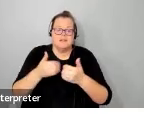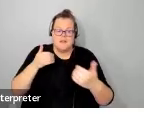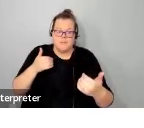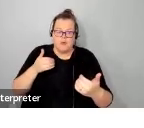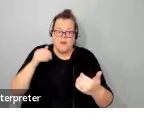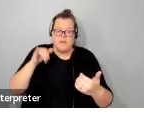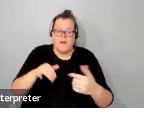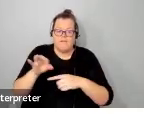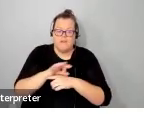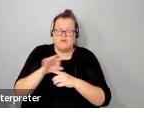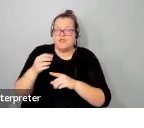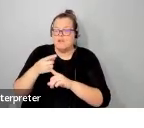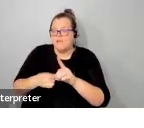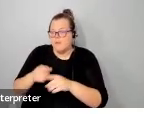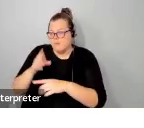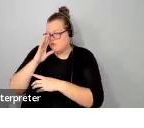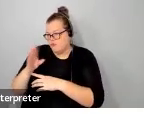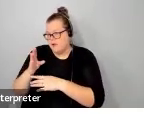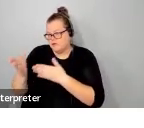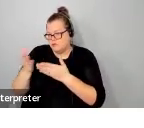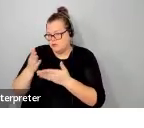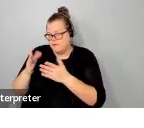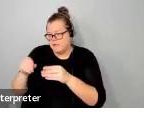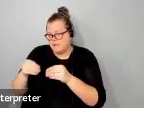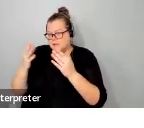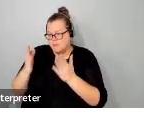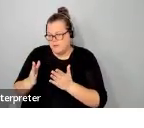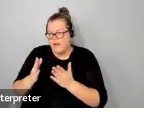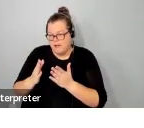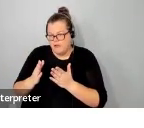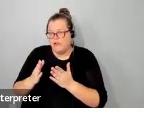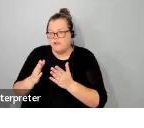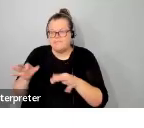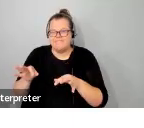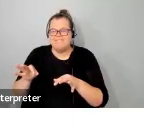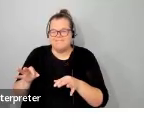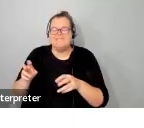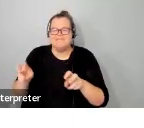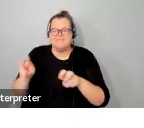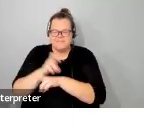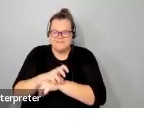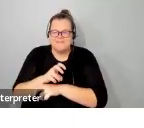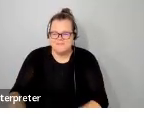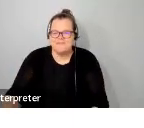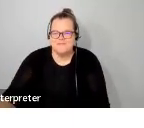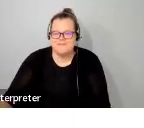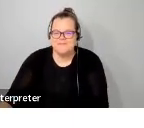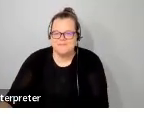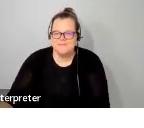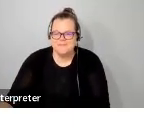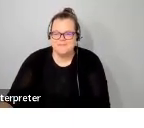service provider functions. K Dots is working to develop these safeguards and ensure policy is in place